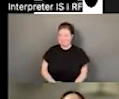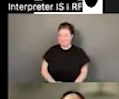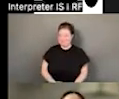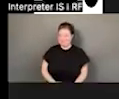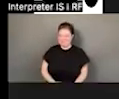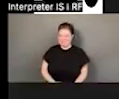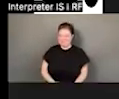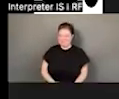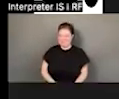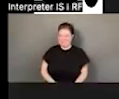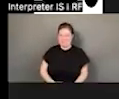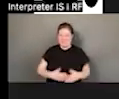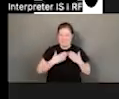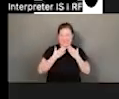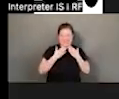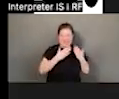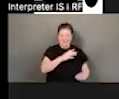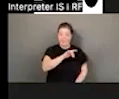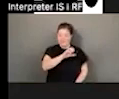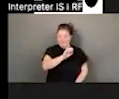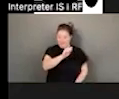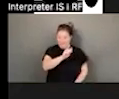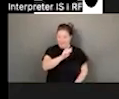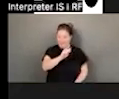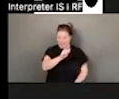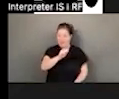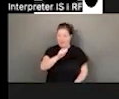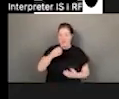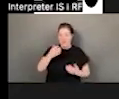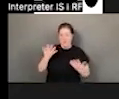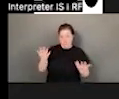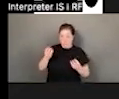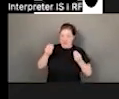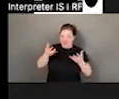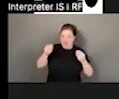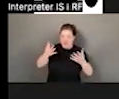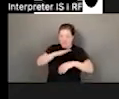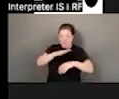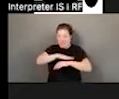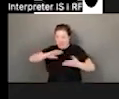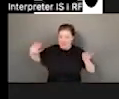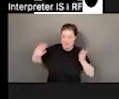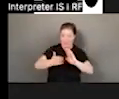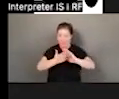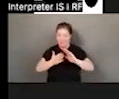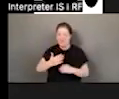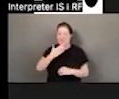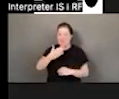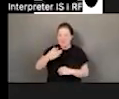Thank you Lisa. There was a lot of information in a short time, so thank you for wrapping up all of these interesting findings.